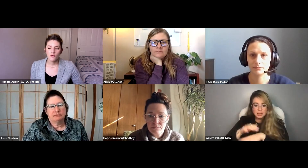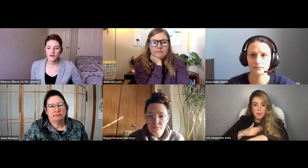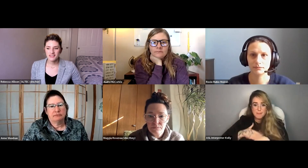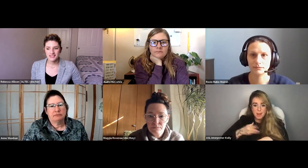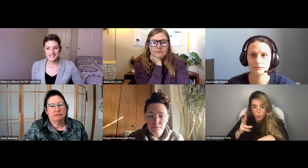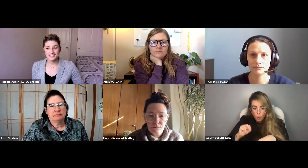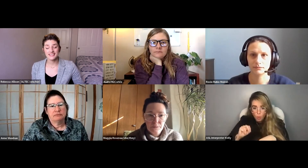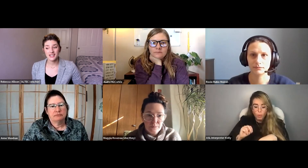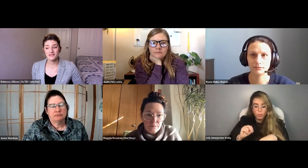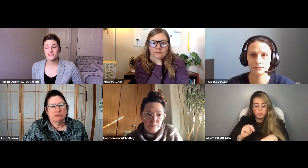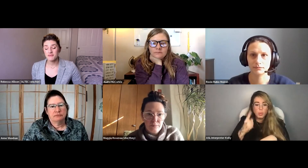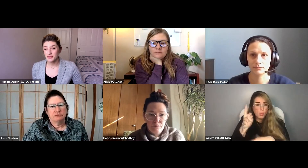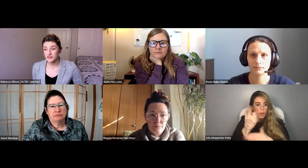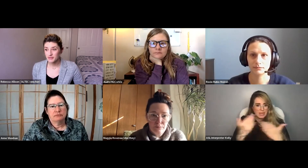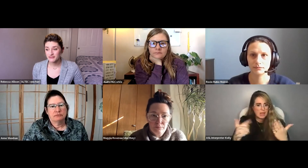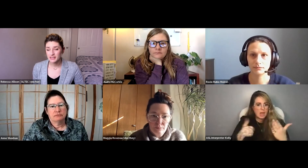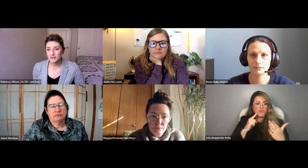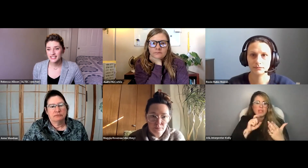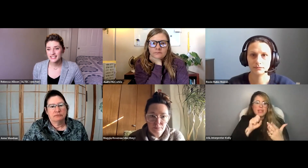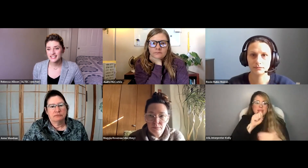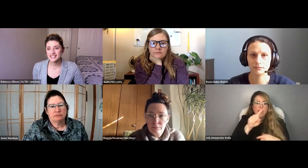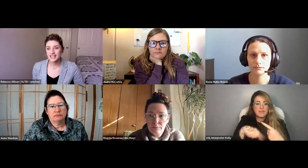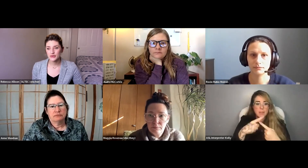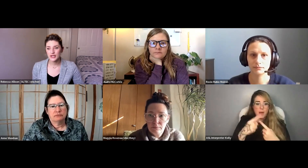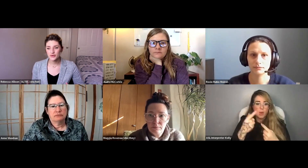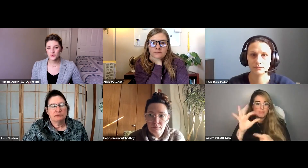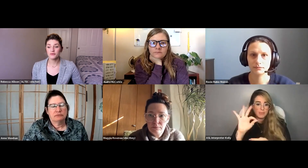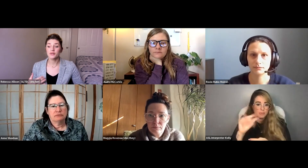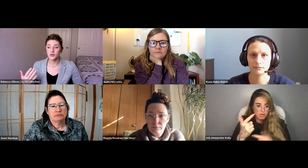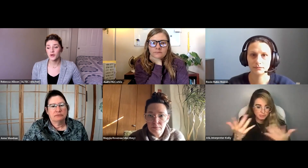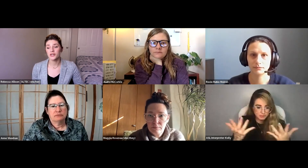One of the things that i love the most about Flipgrid is that you can re-record your